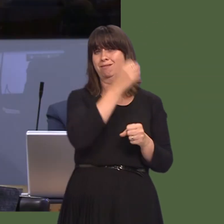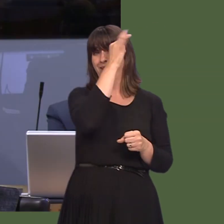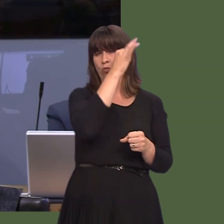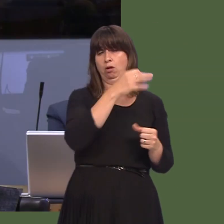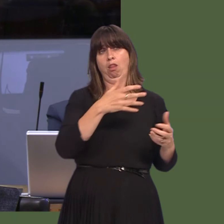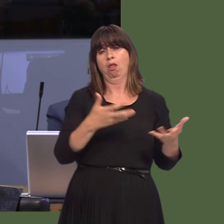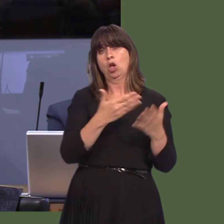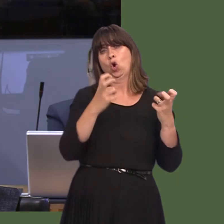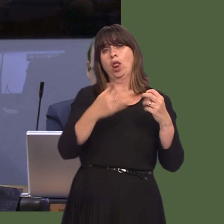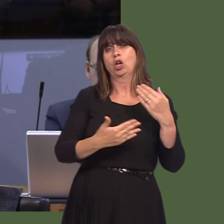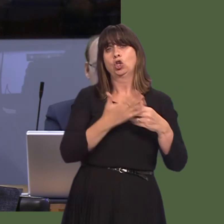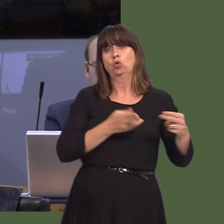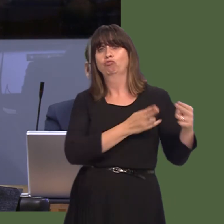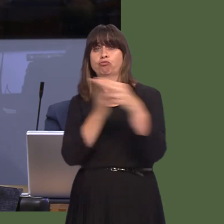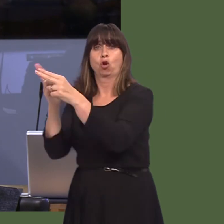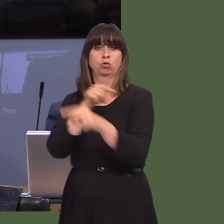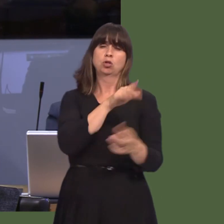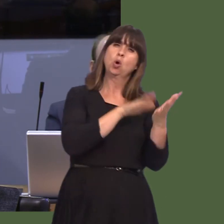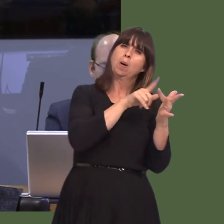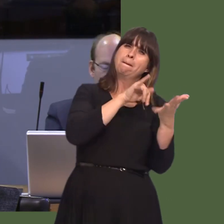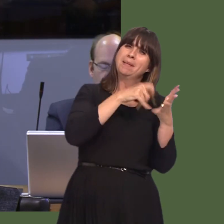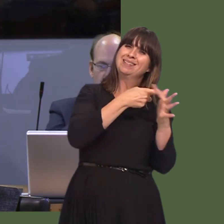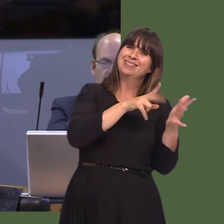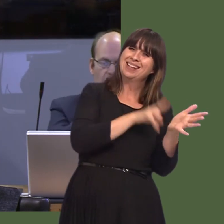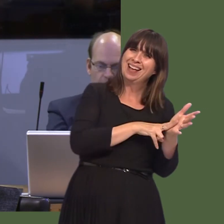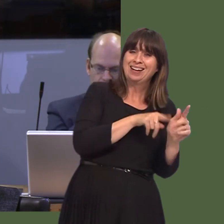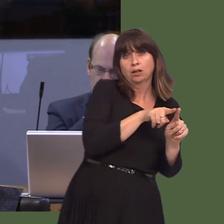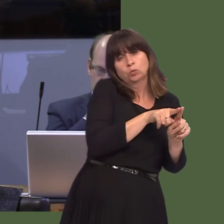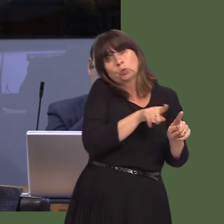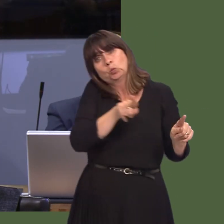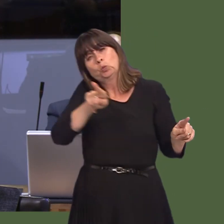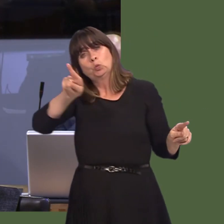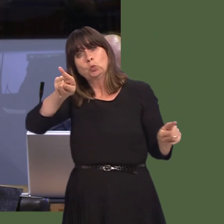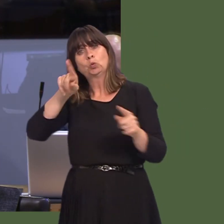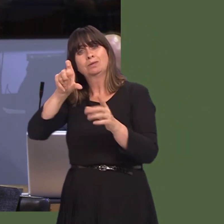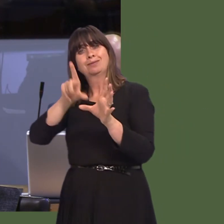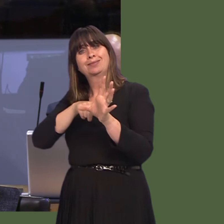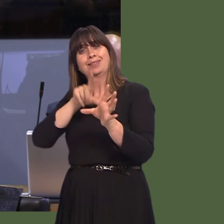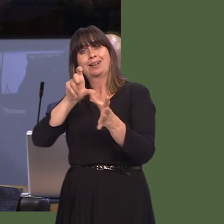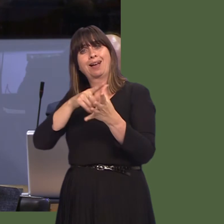is the new road from the Miskin junction, as it's known, in the Vale of Glamorgan to Sycamore Cross.